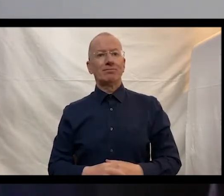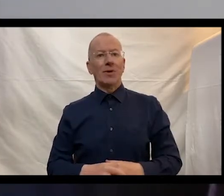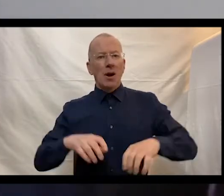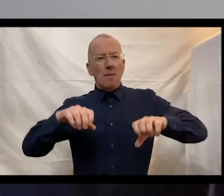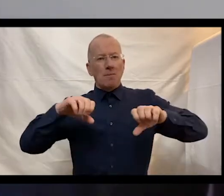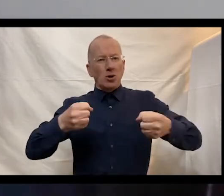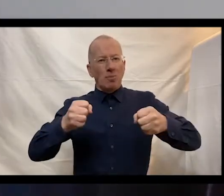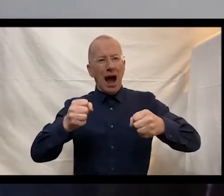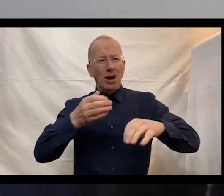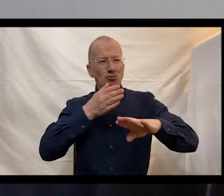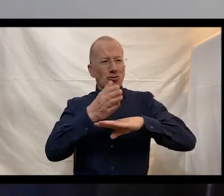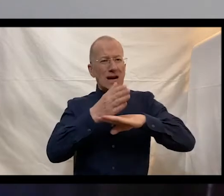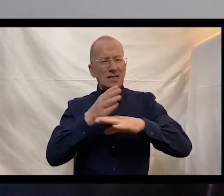Motorbike racing folklore.